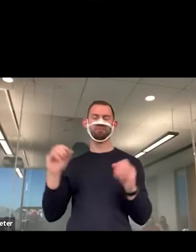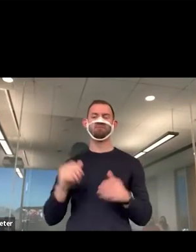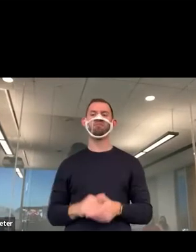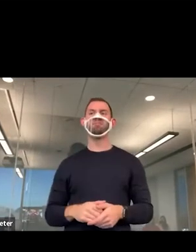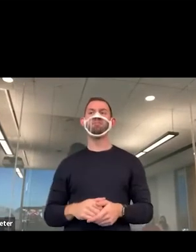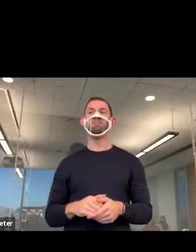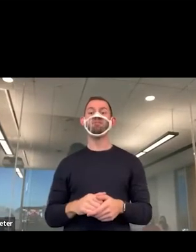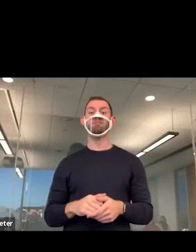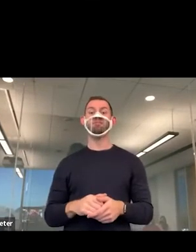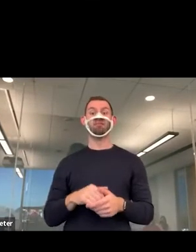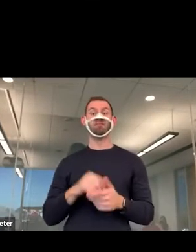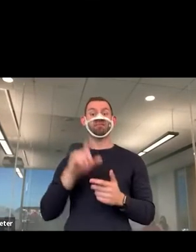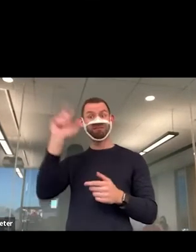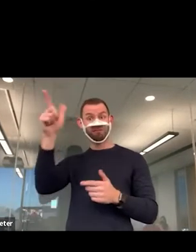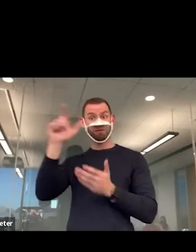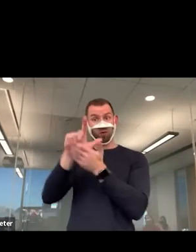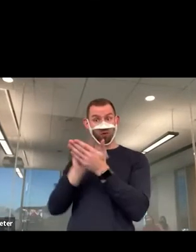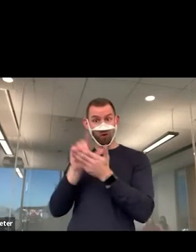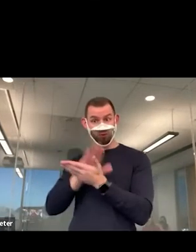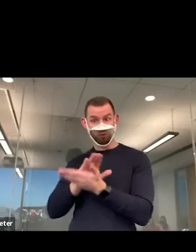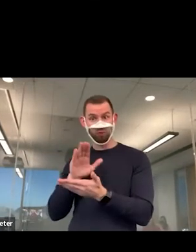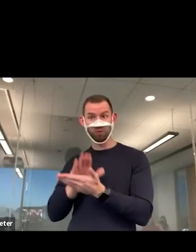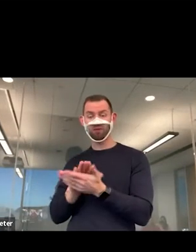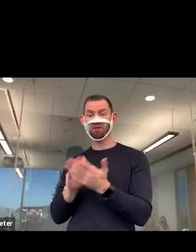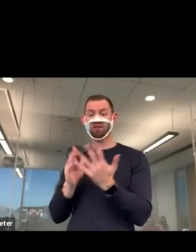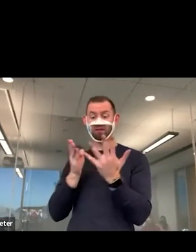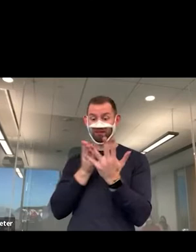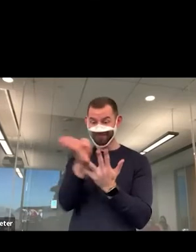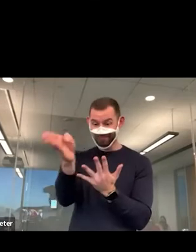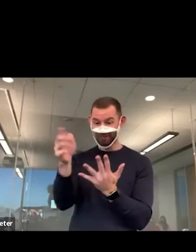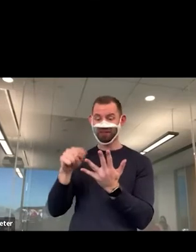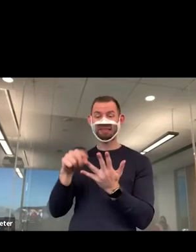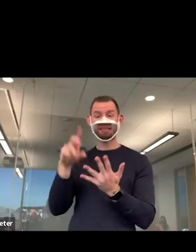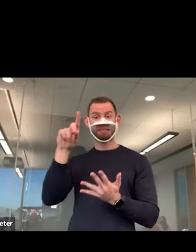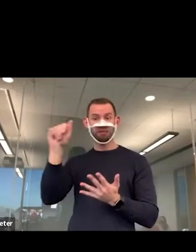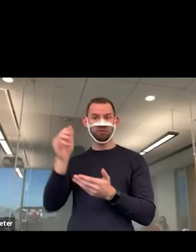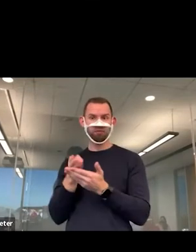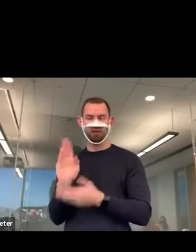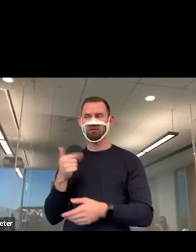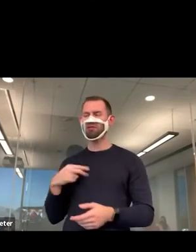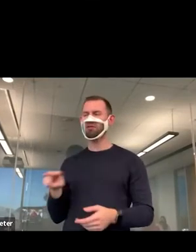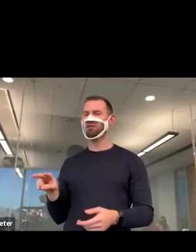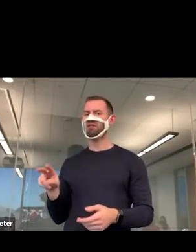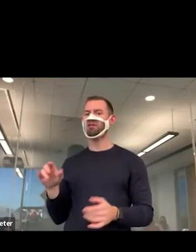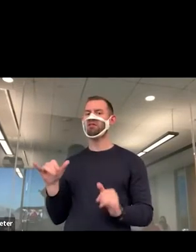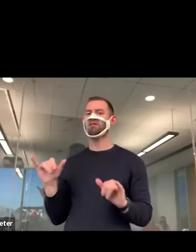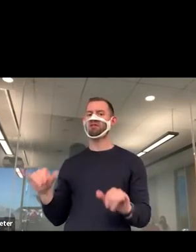now this developing body of law all the ideas i had about going to law school and about doing